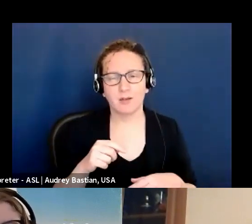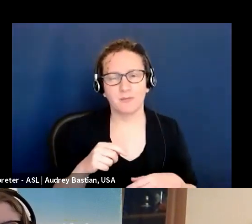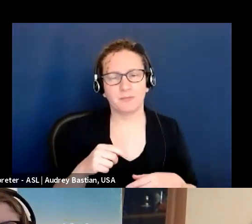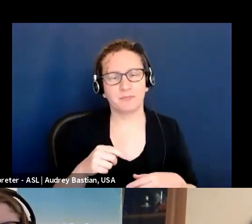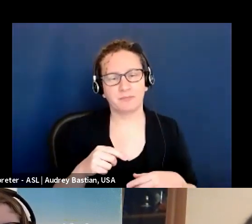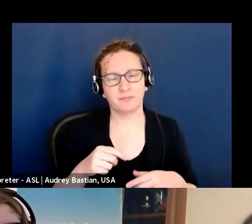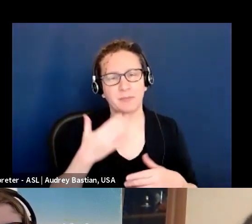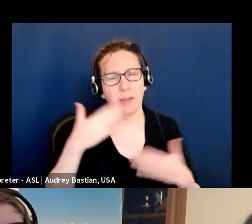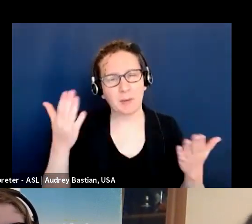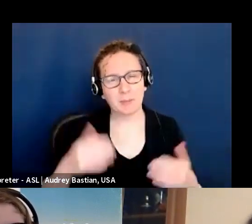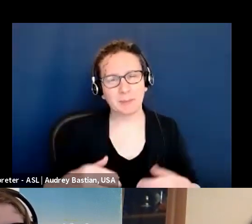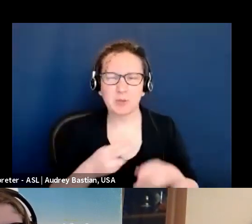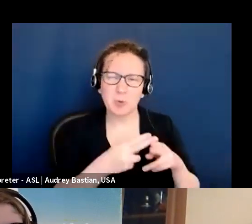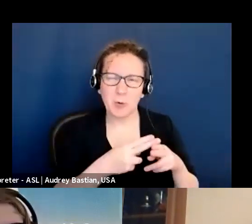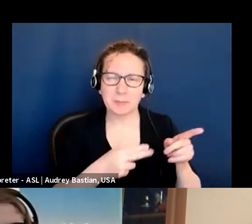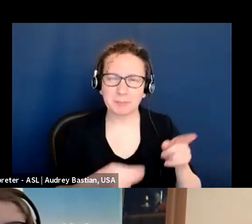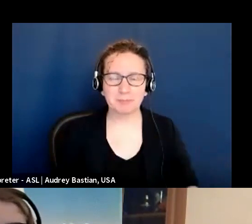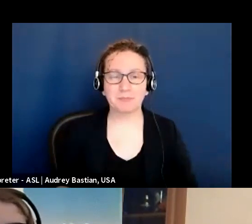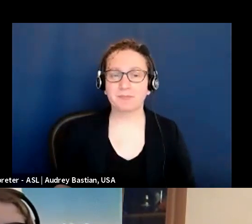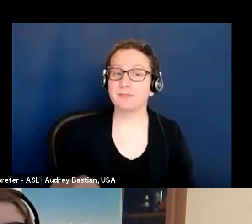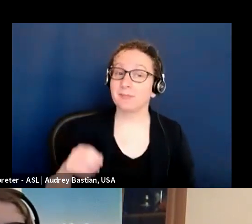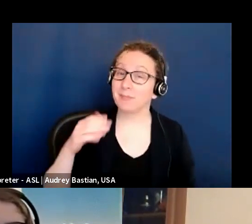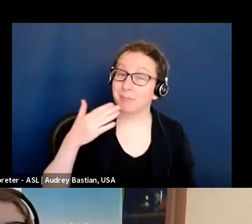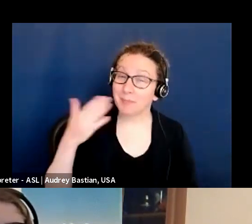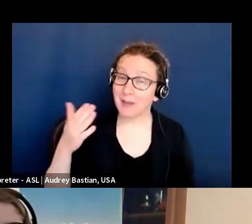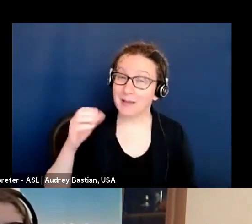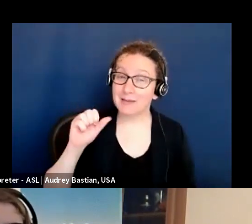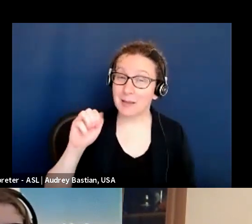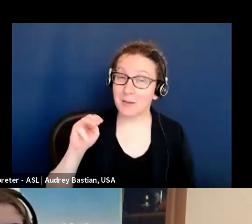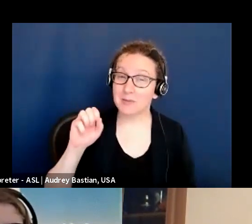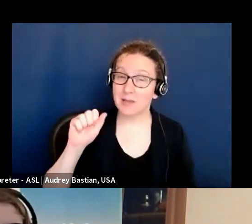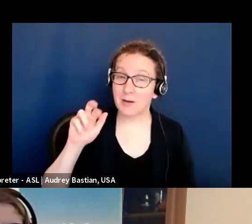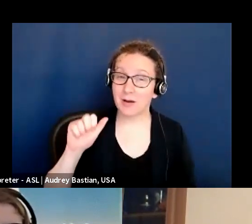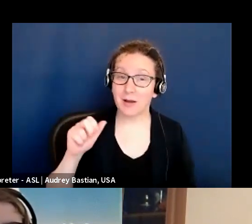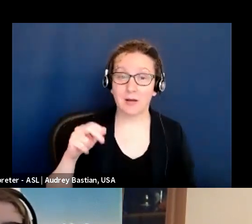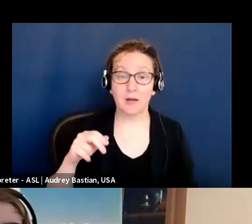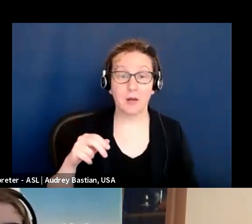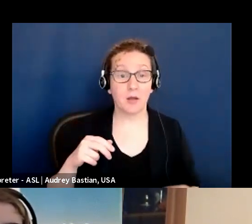Thanks, Samara. My first international experiences were short term